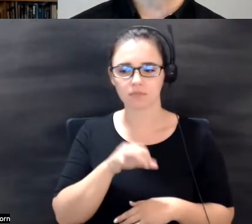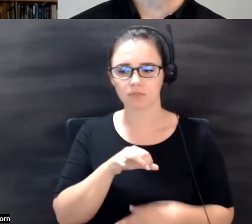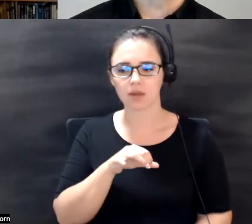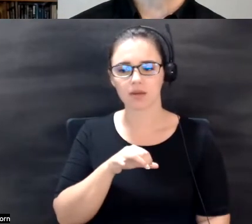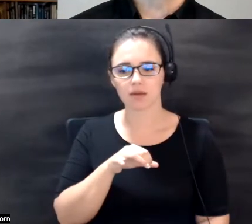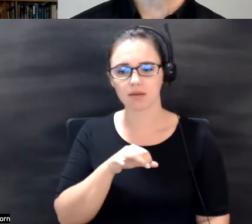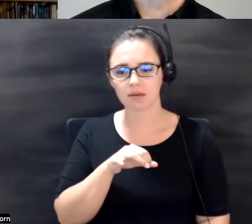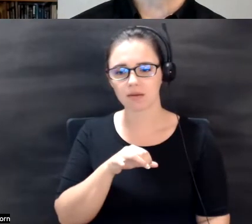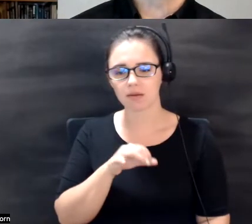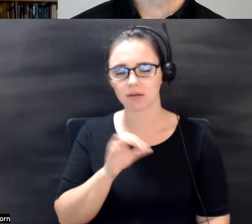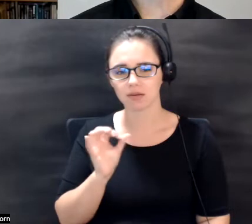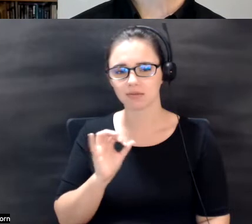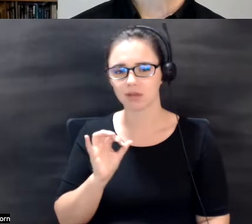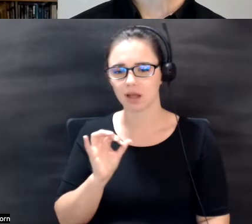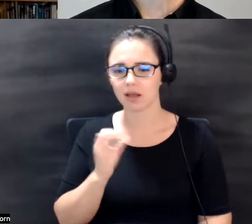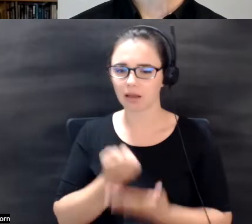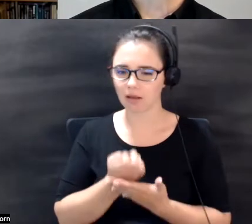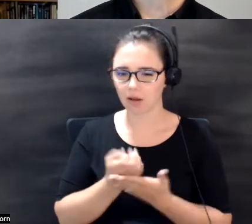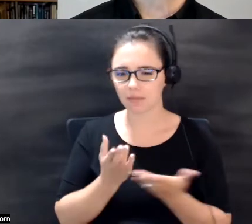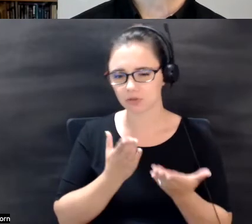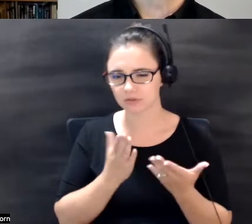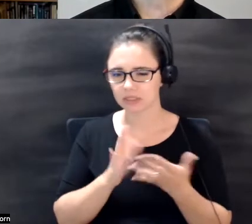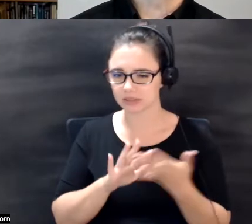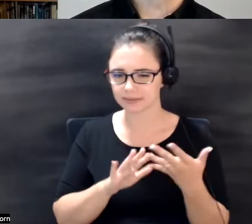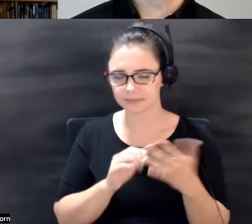don't know, like economic services, and through different places.